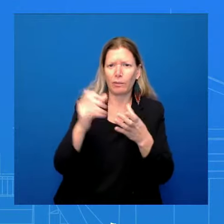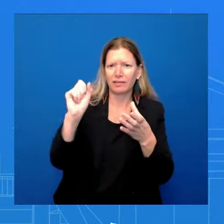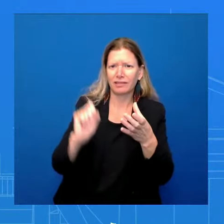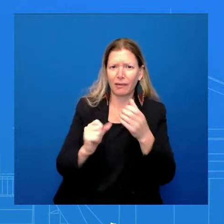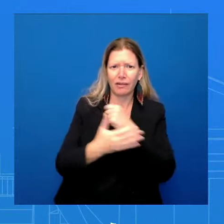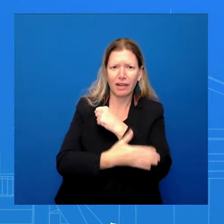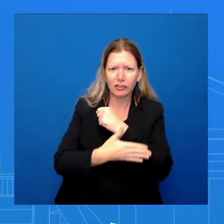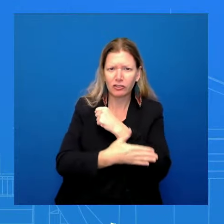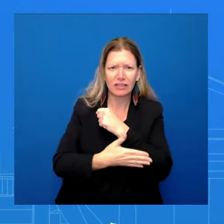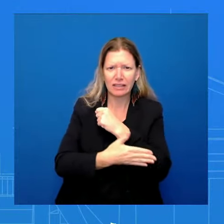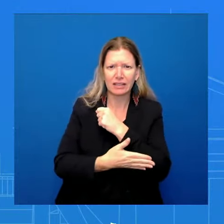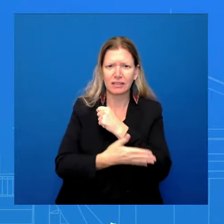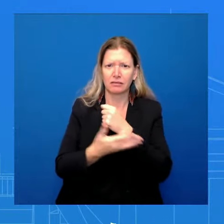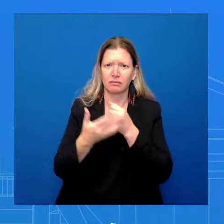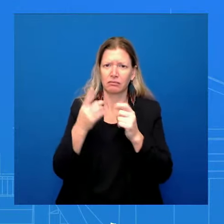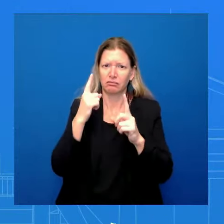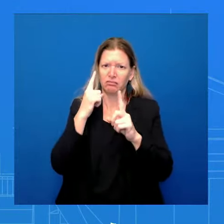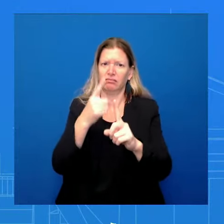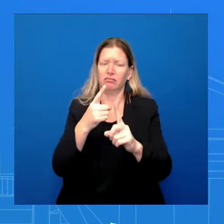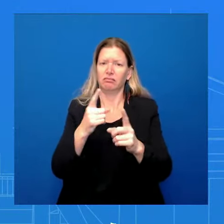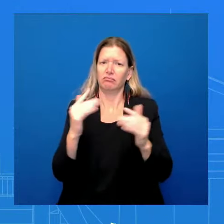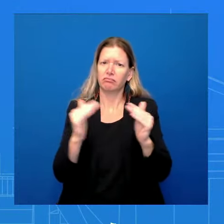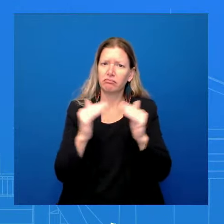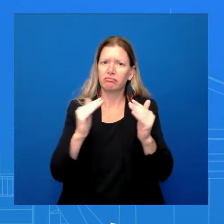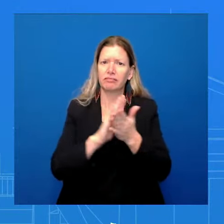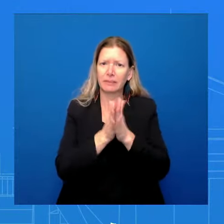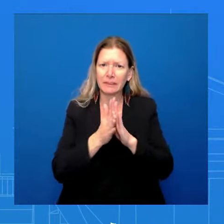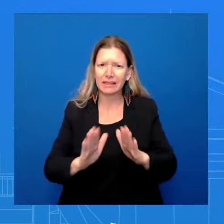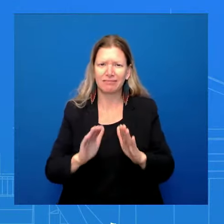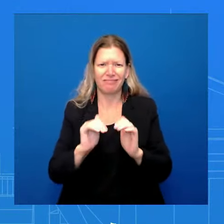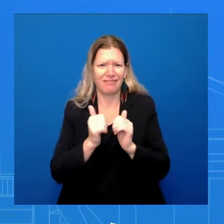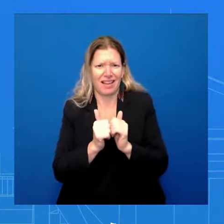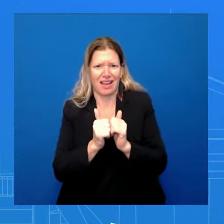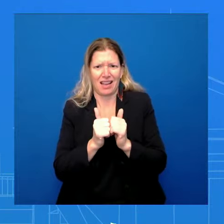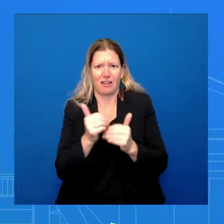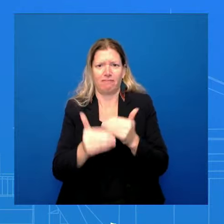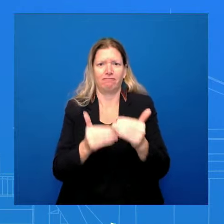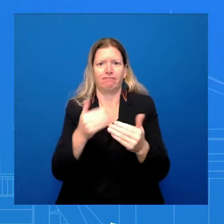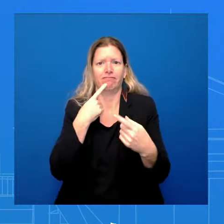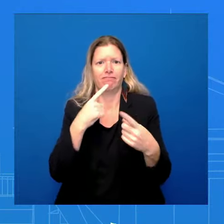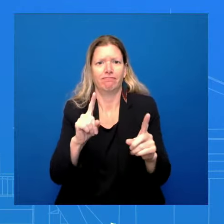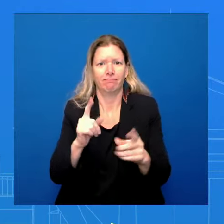that Ukraine has had in that process and move forward from there consistent also with the principles